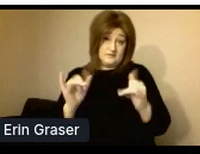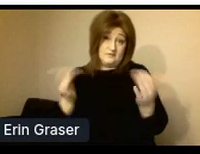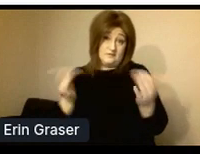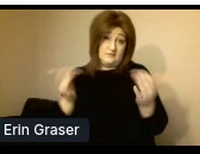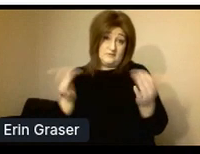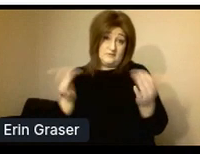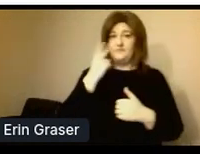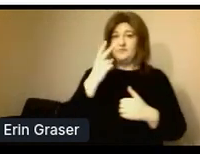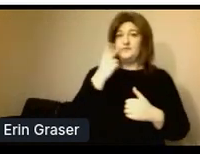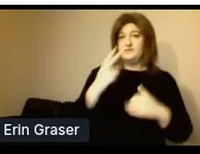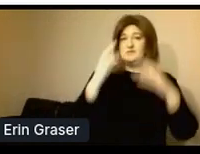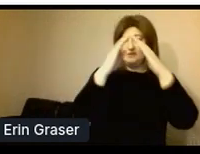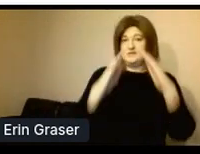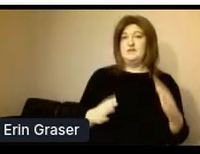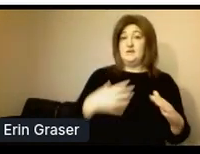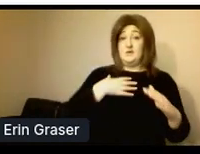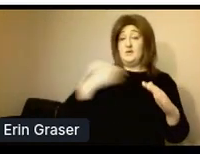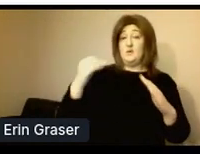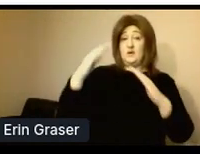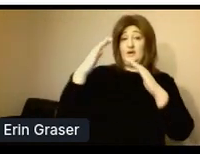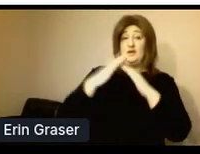you can see the overt ways of white supremacy.